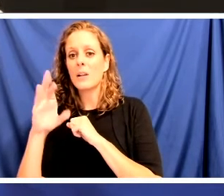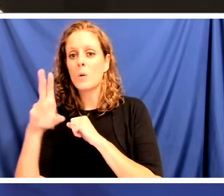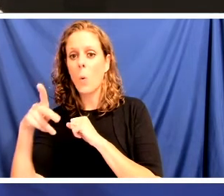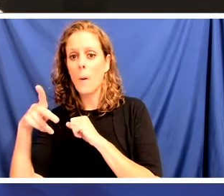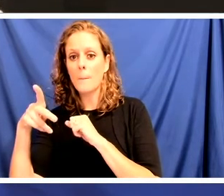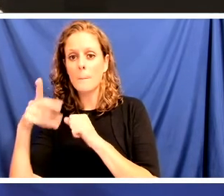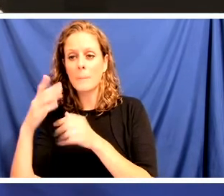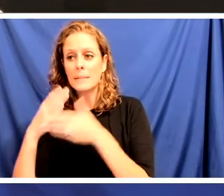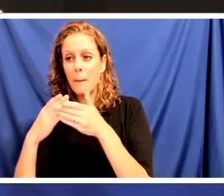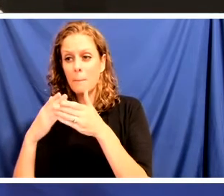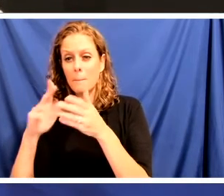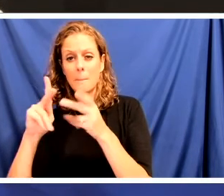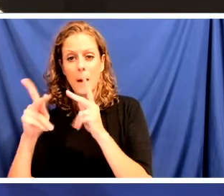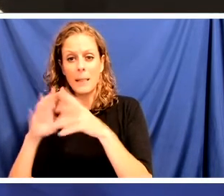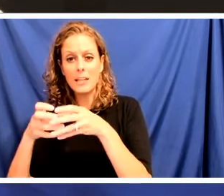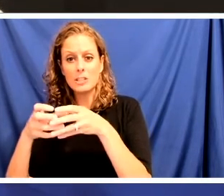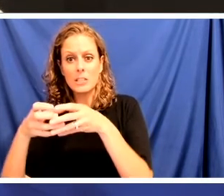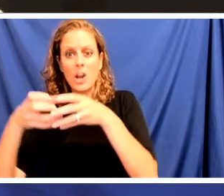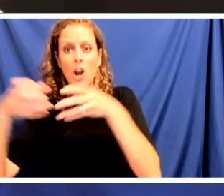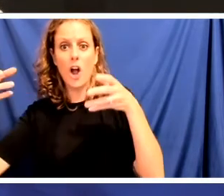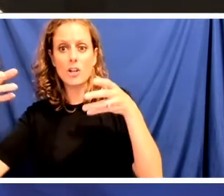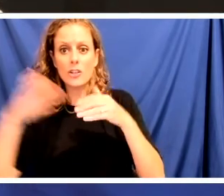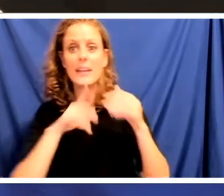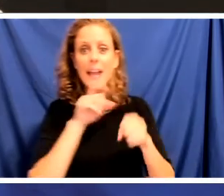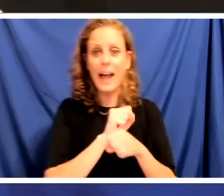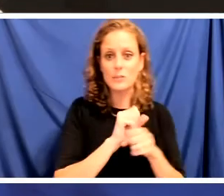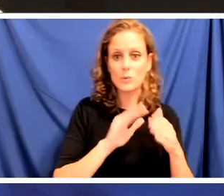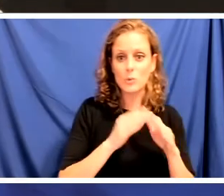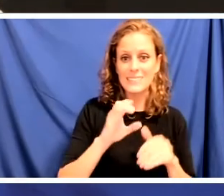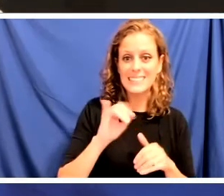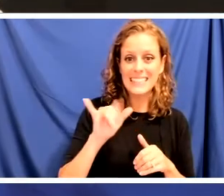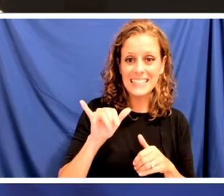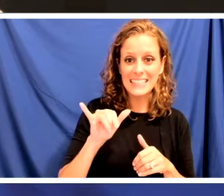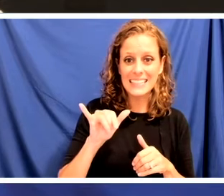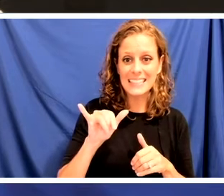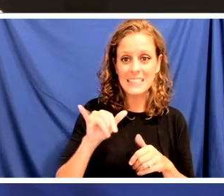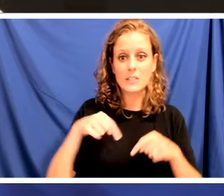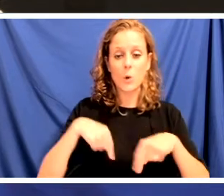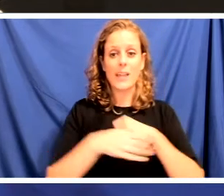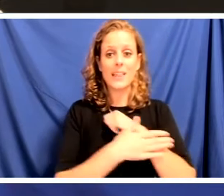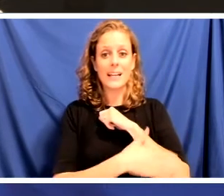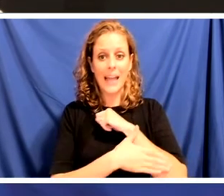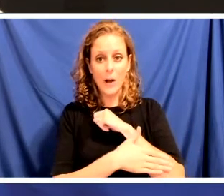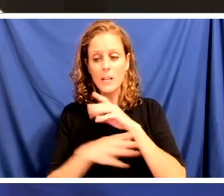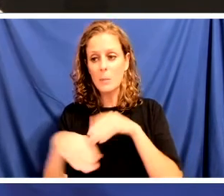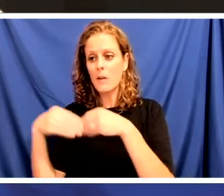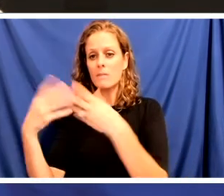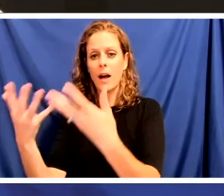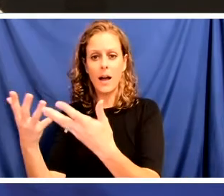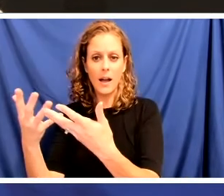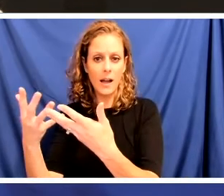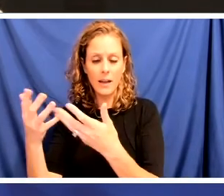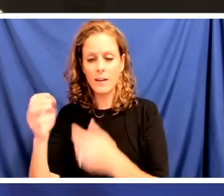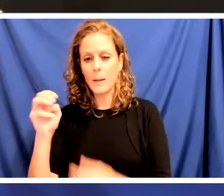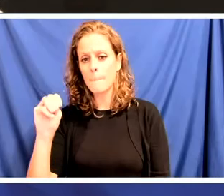SacGov: That means that we, the county provide a great deal of municipal service services to you know, hundreds of thousands of people.